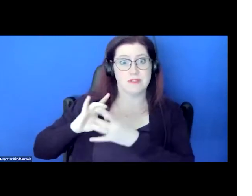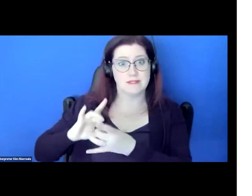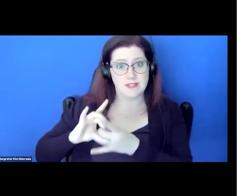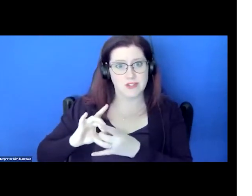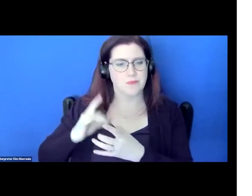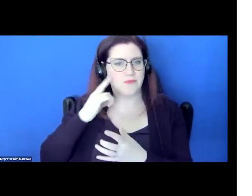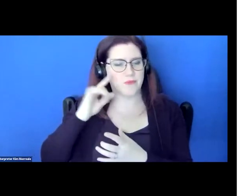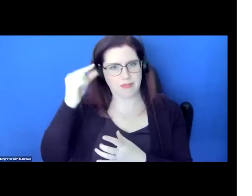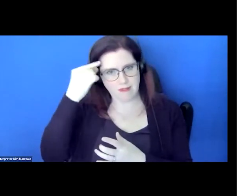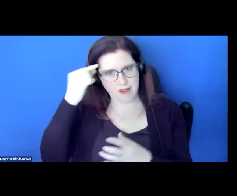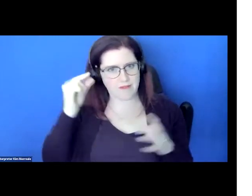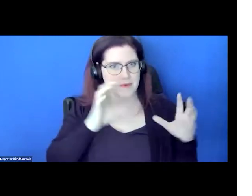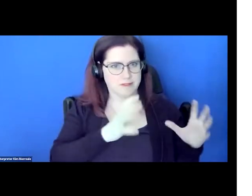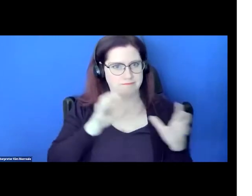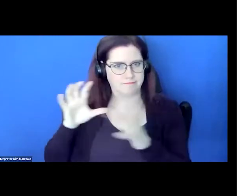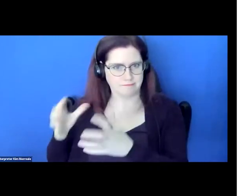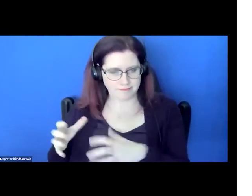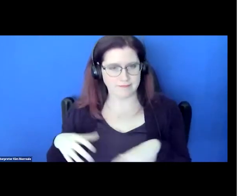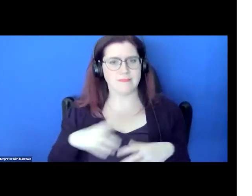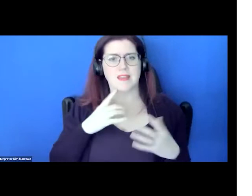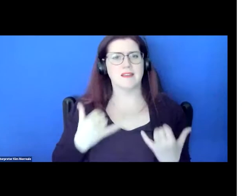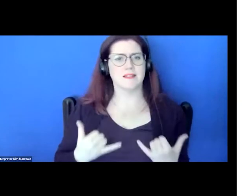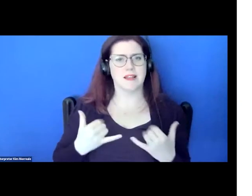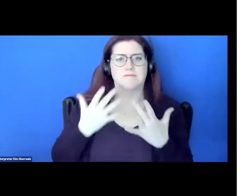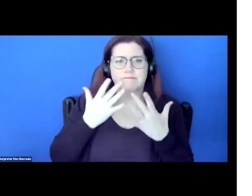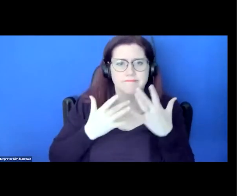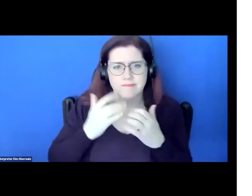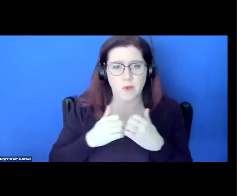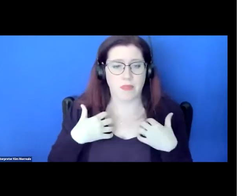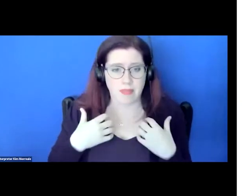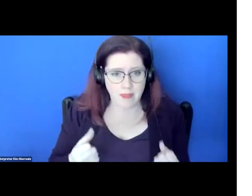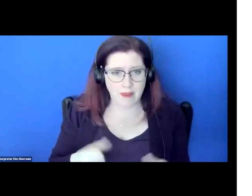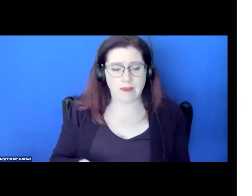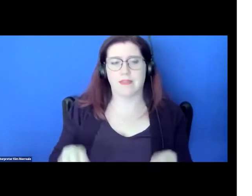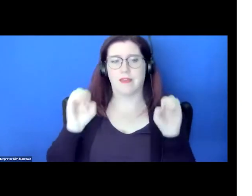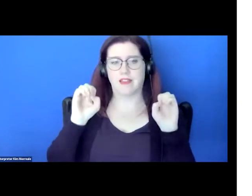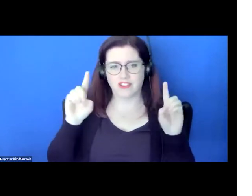and also the present day health disparities, education disparities that American Indian